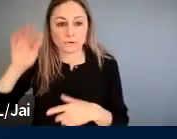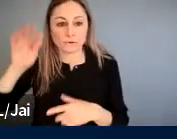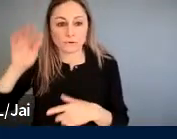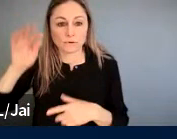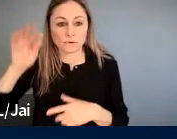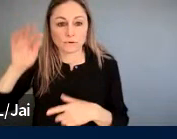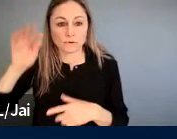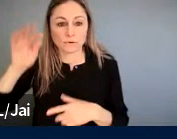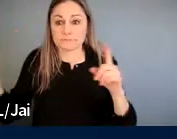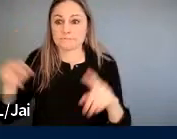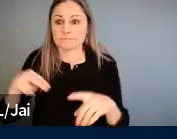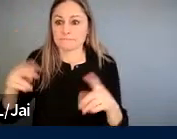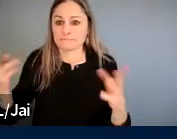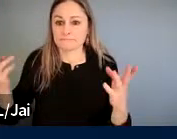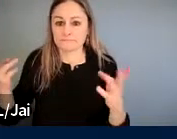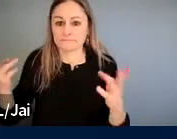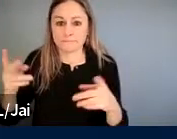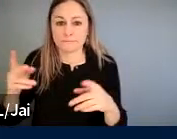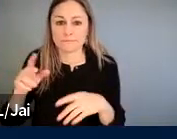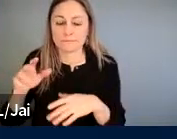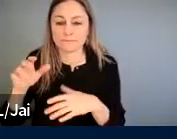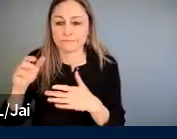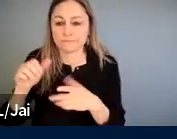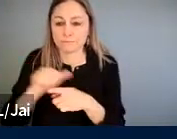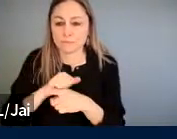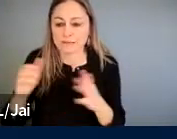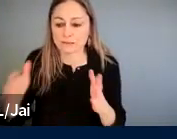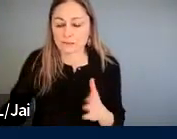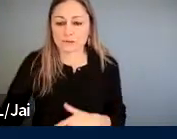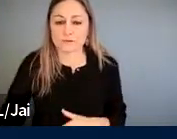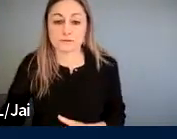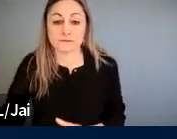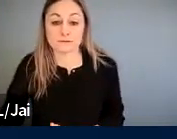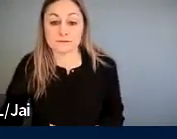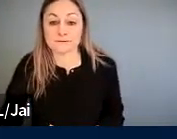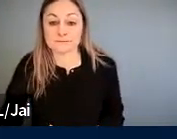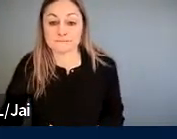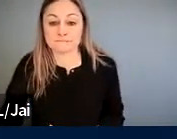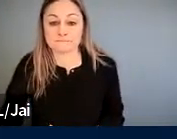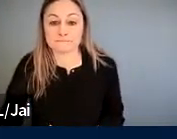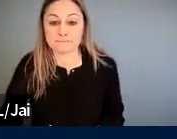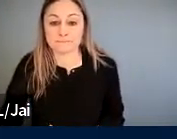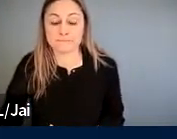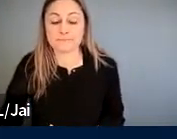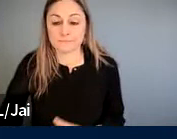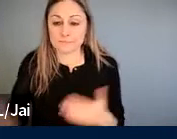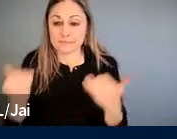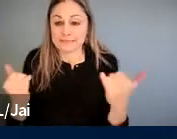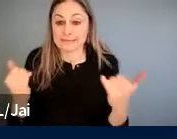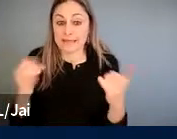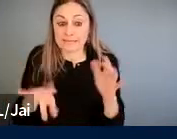AI practitioners. So again, today's findings, we really framed it as initial findings, because this